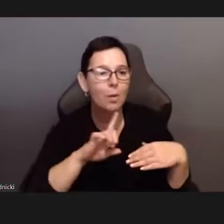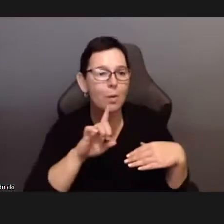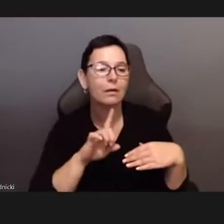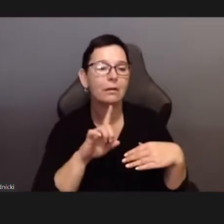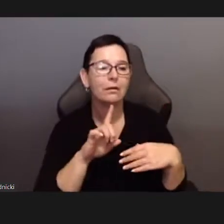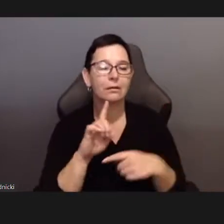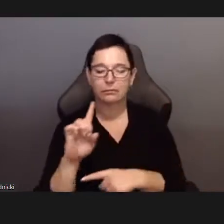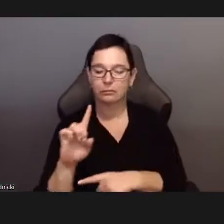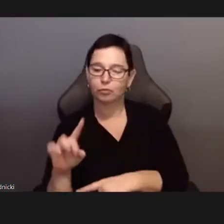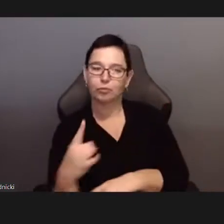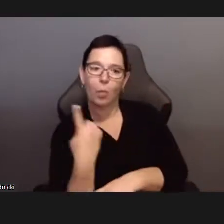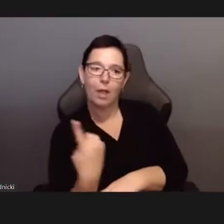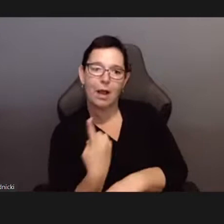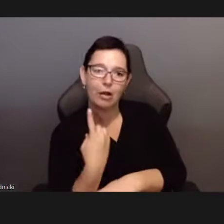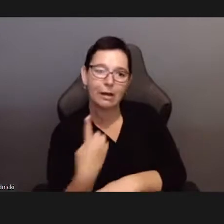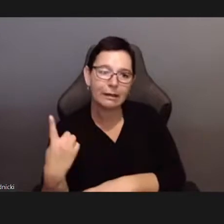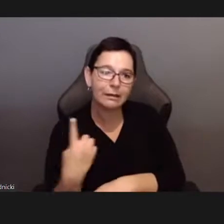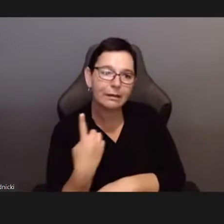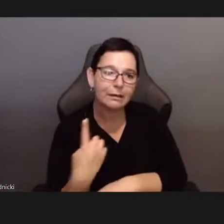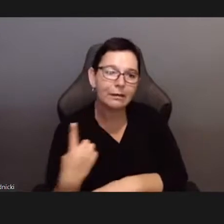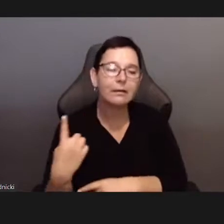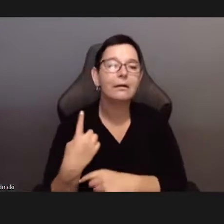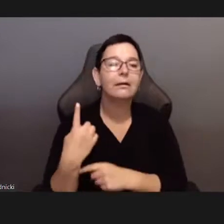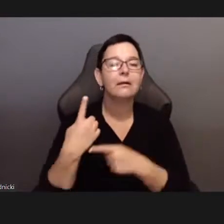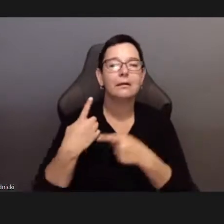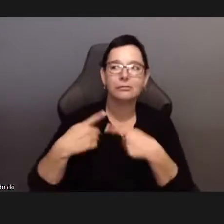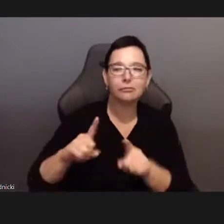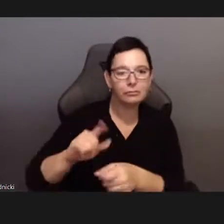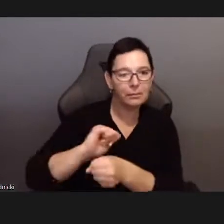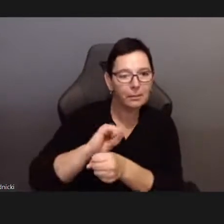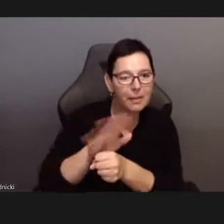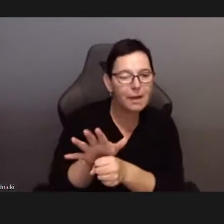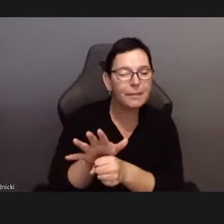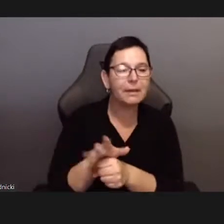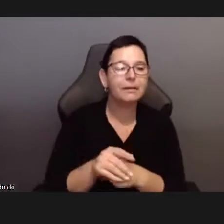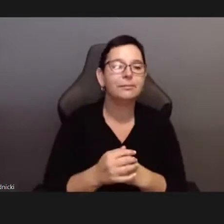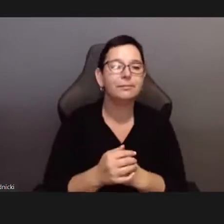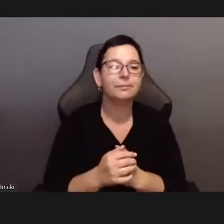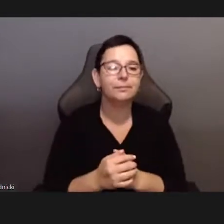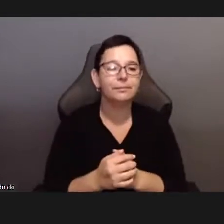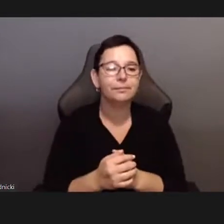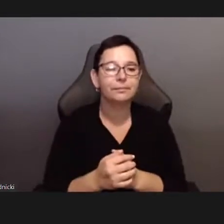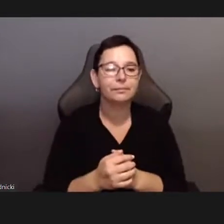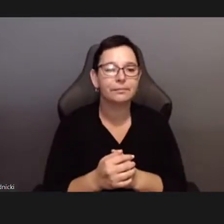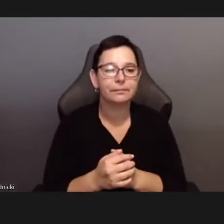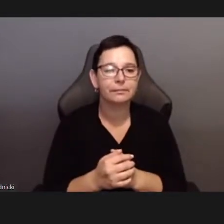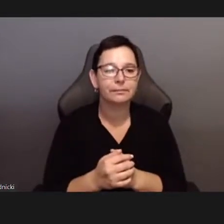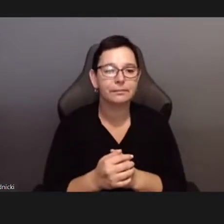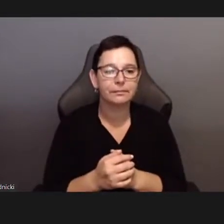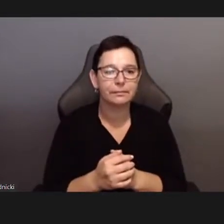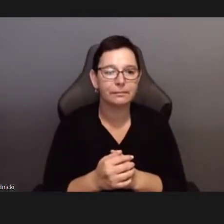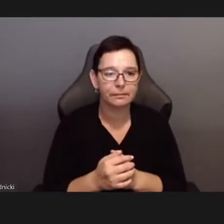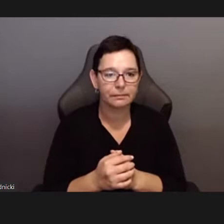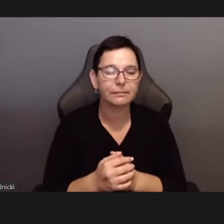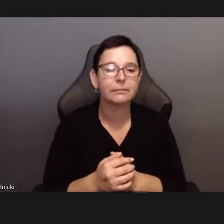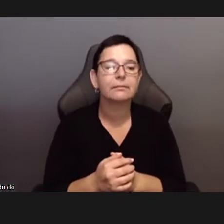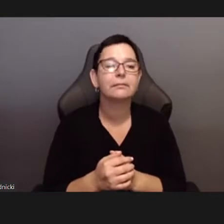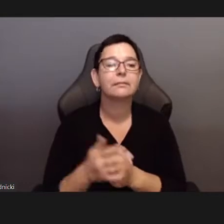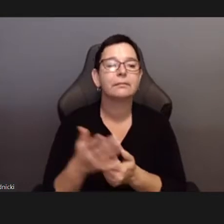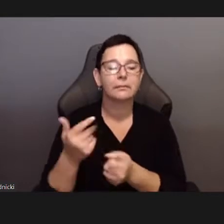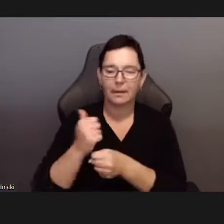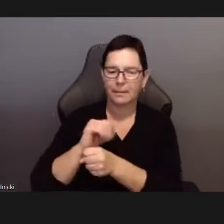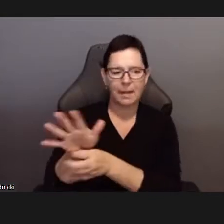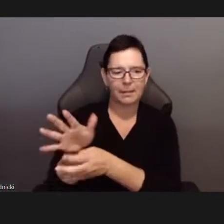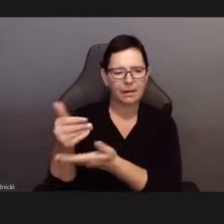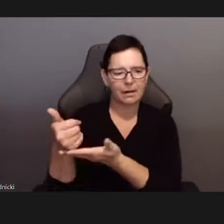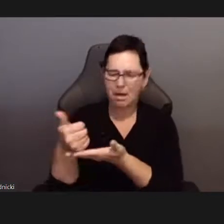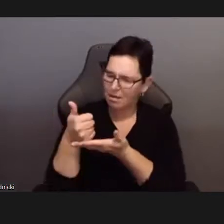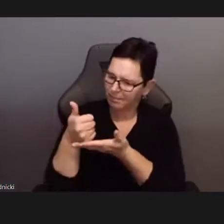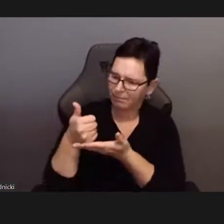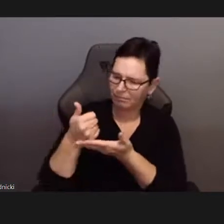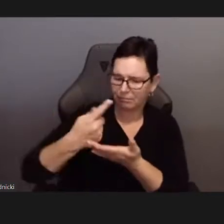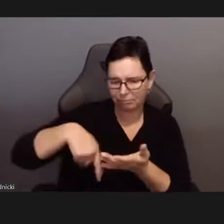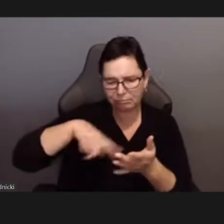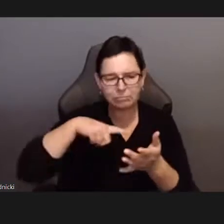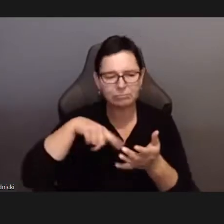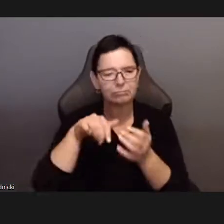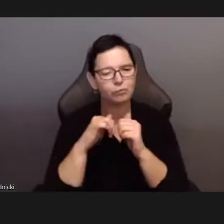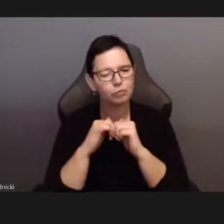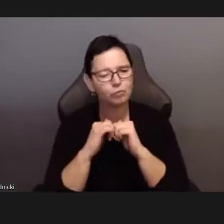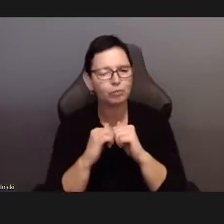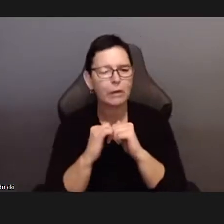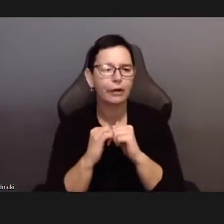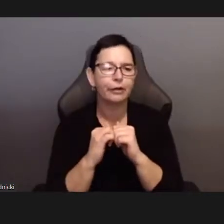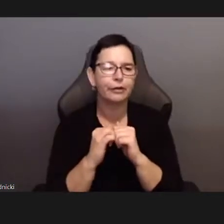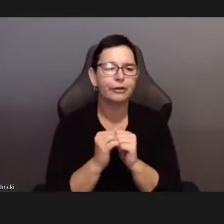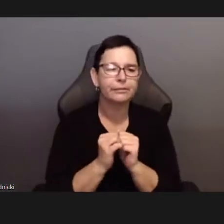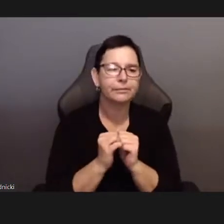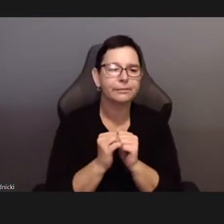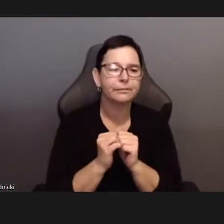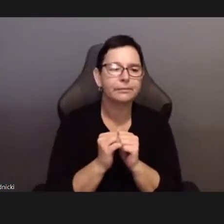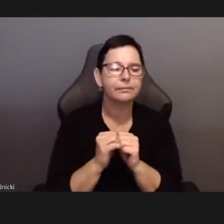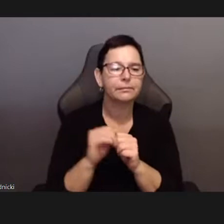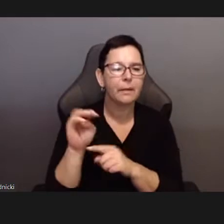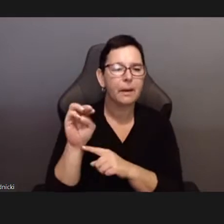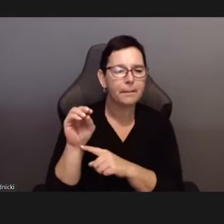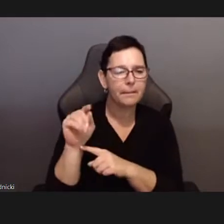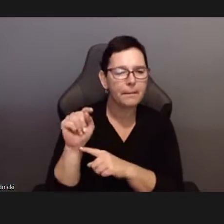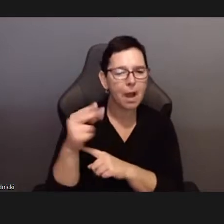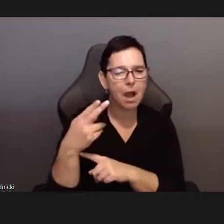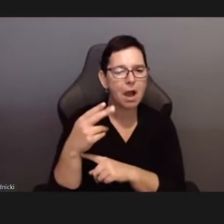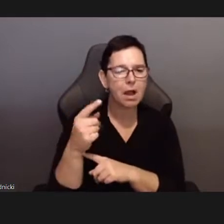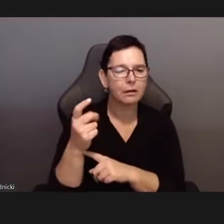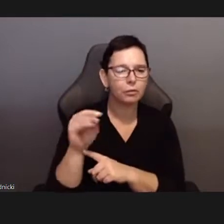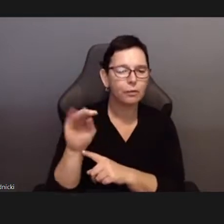John is the author of the Logic of the Lure, and the Decision Between US: Art and Ethics in the time of scenes.